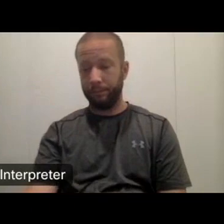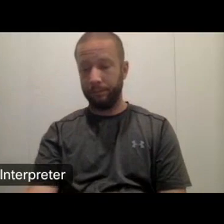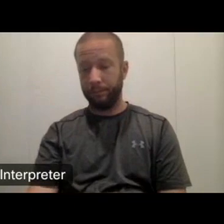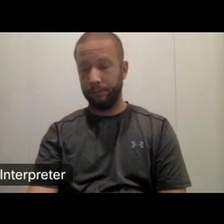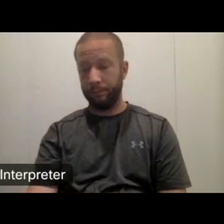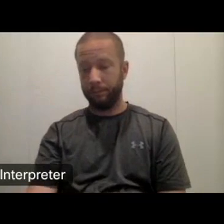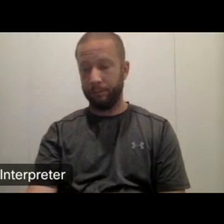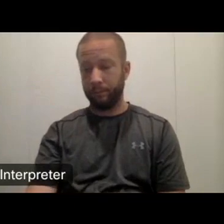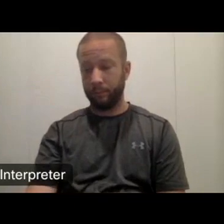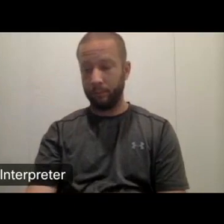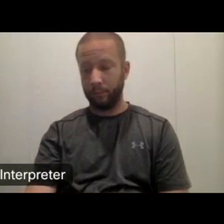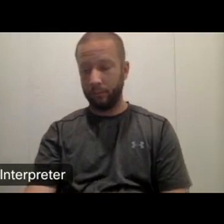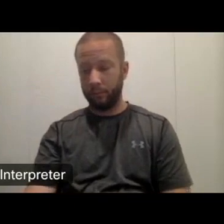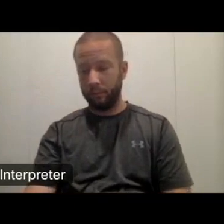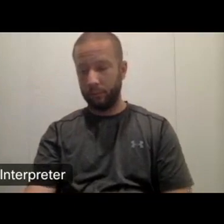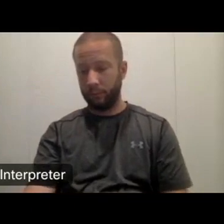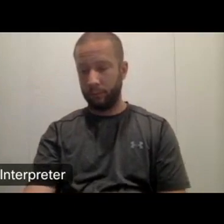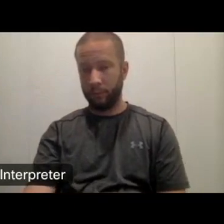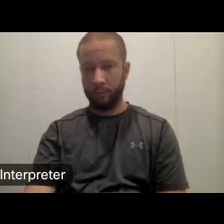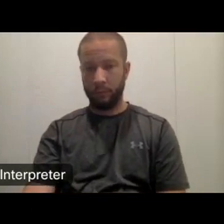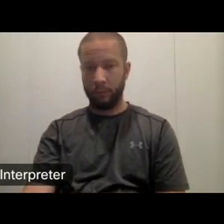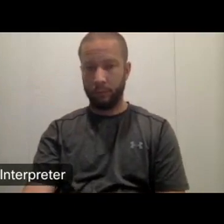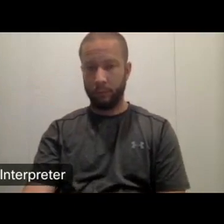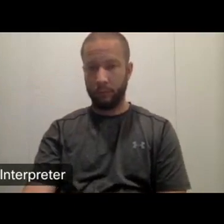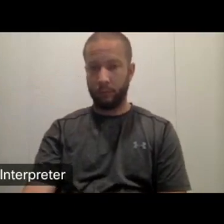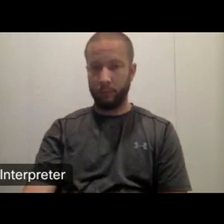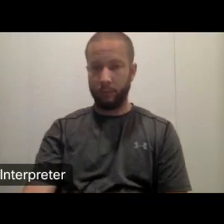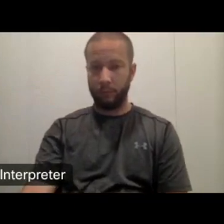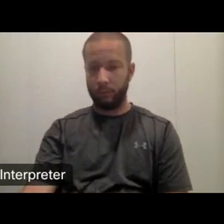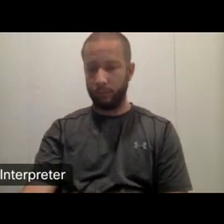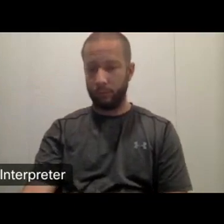in the meantime um there are three hands raised that we could swap to